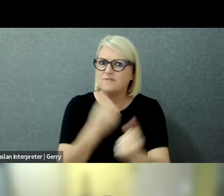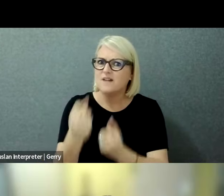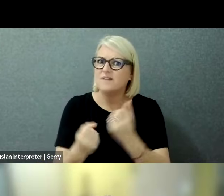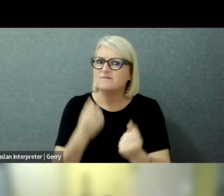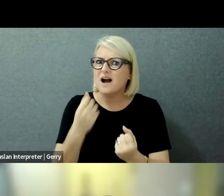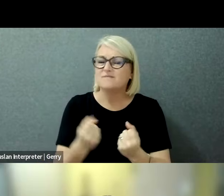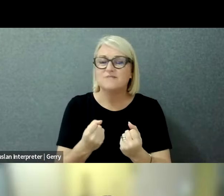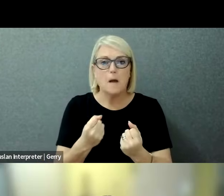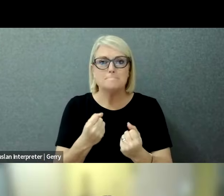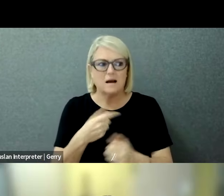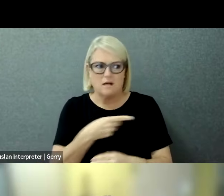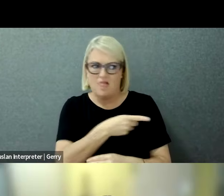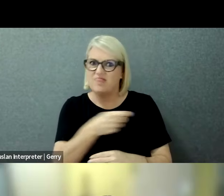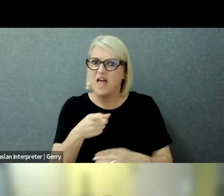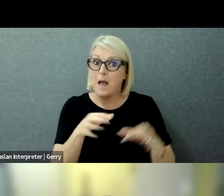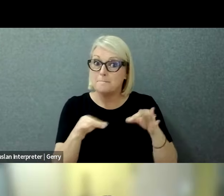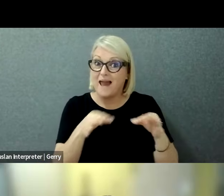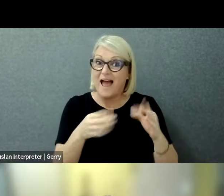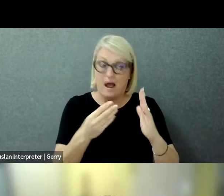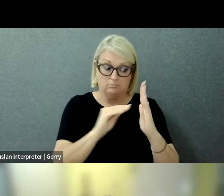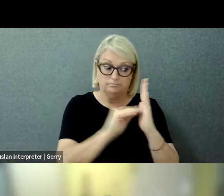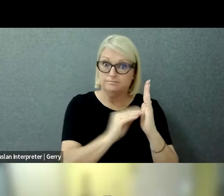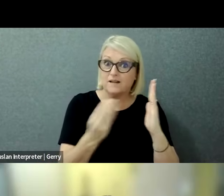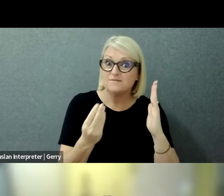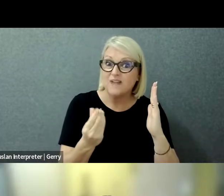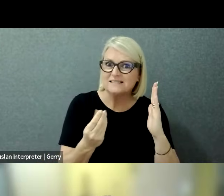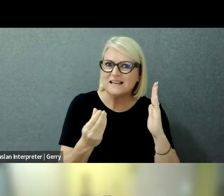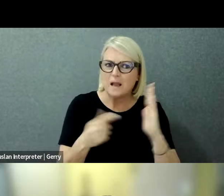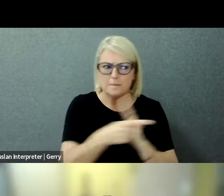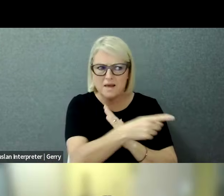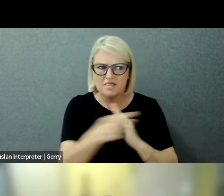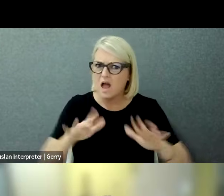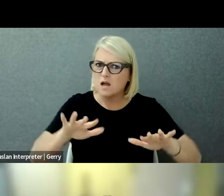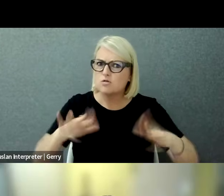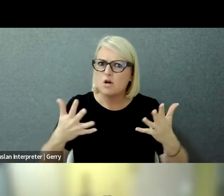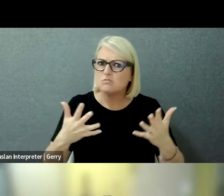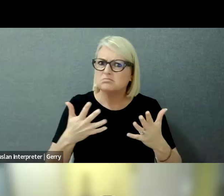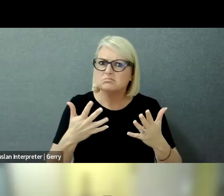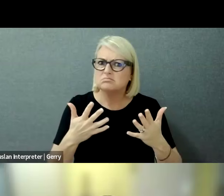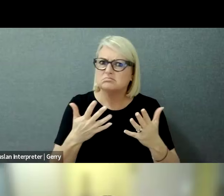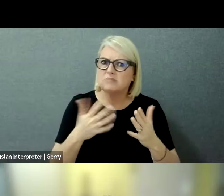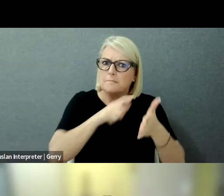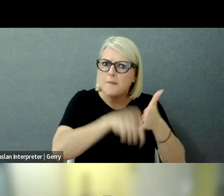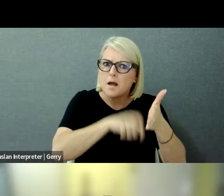plan allowed them to. And the figures that we're talking about are as high as four in 10 families,